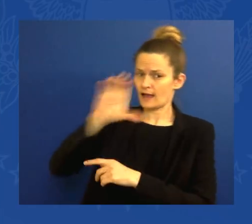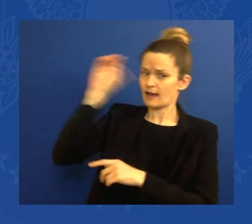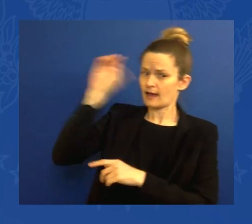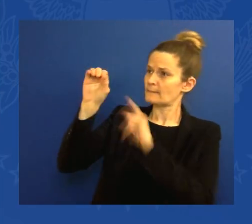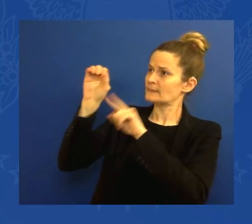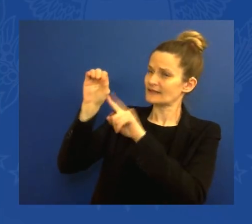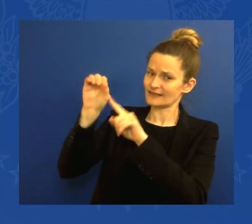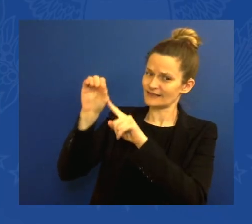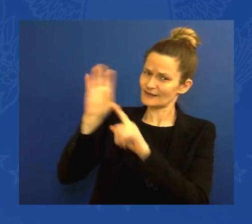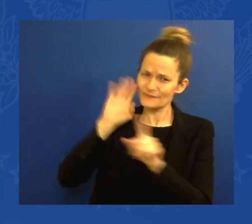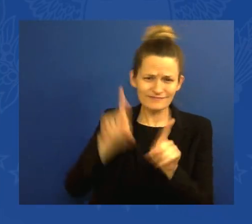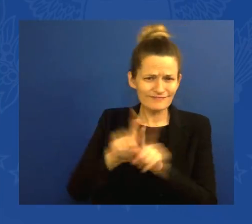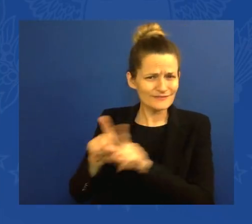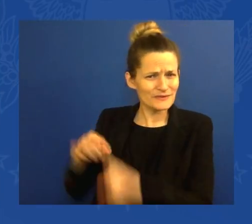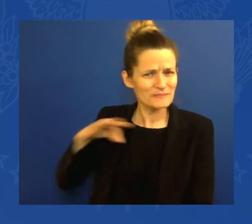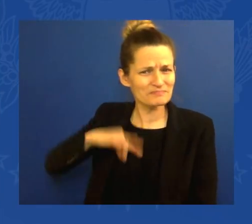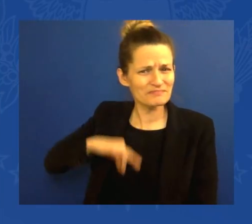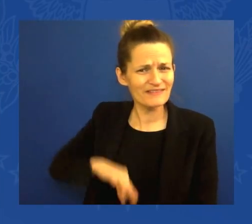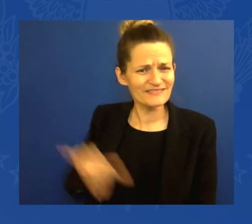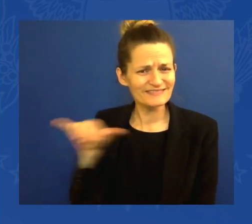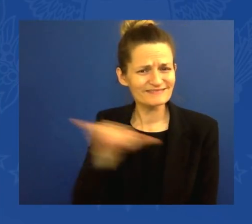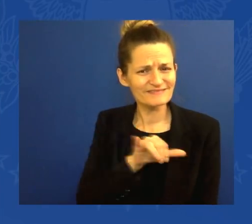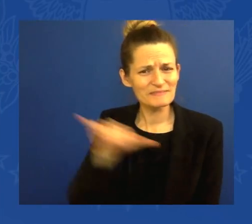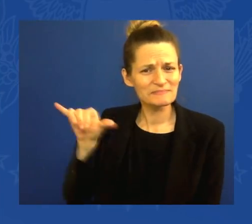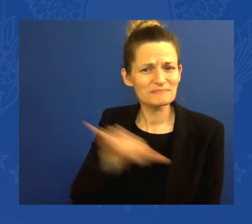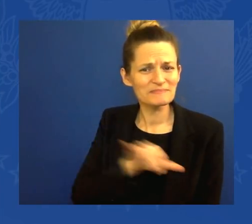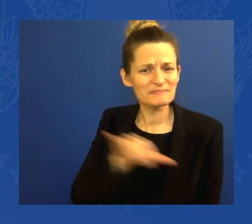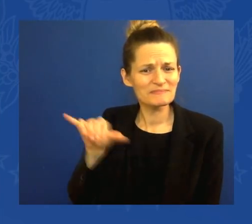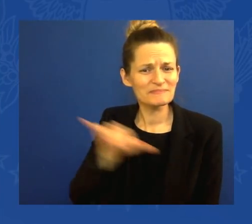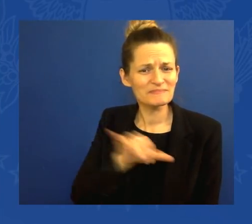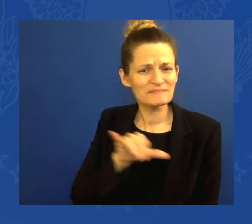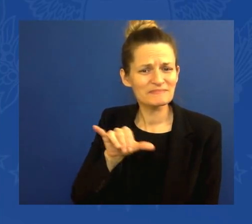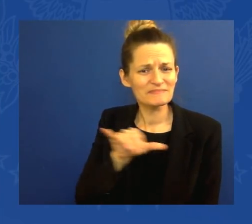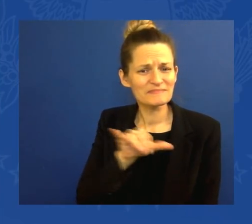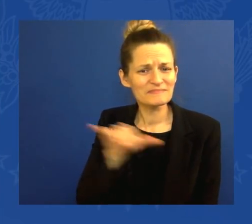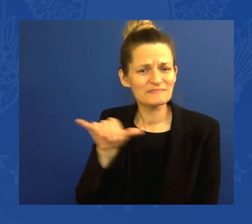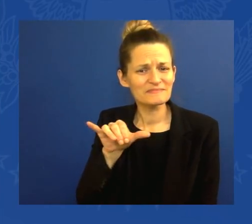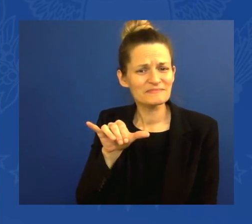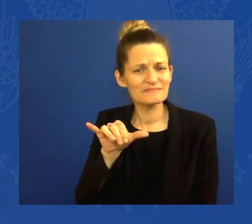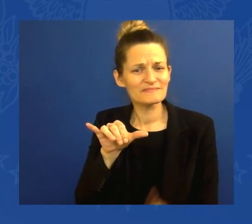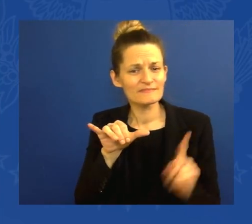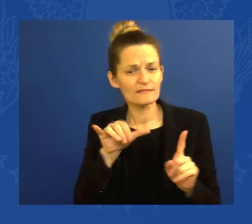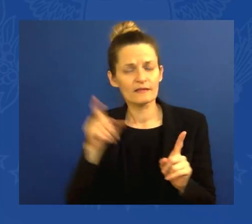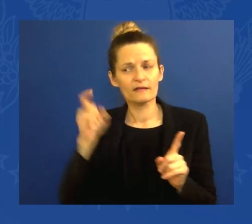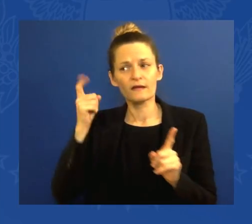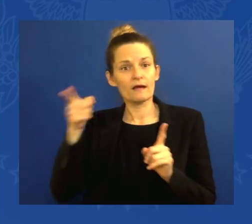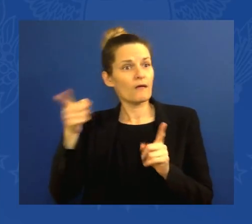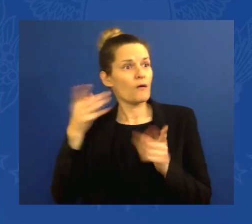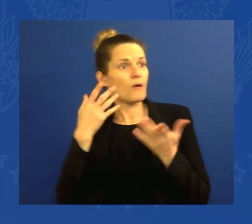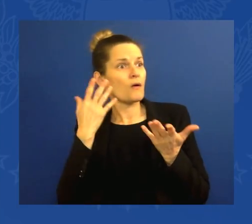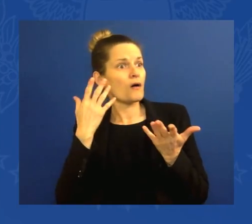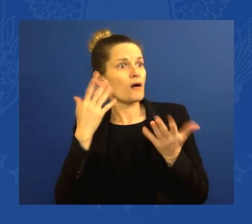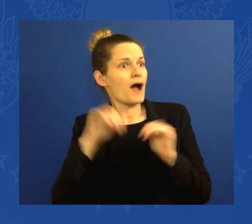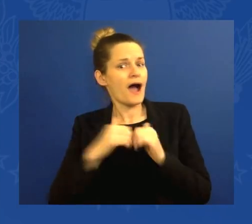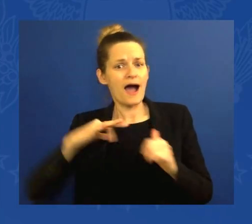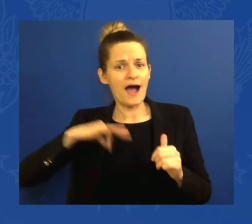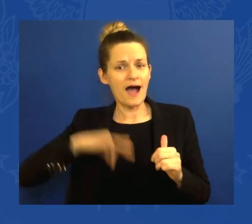But I believe it's also going to stop the bad behavior because now everyone will know that women's voices can be heard.